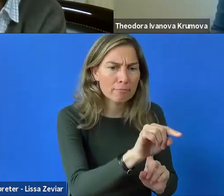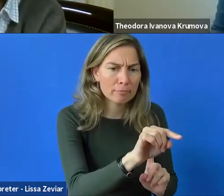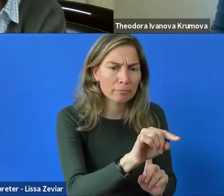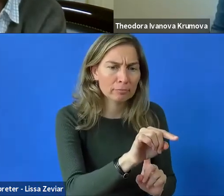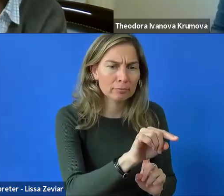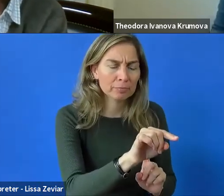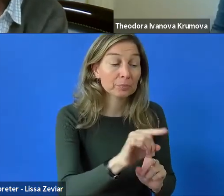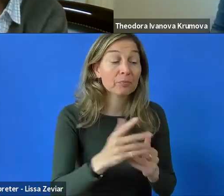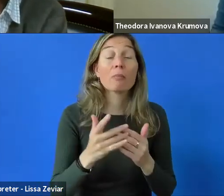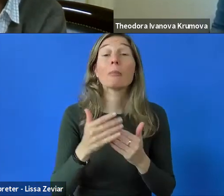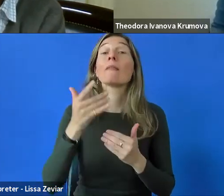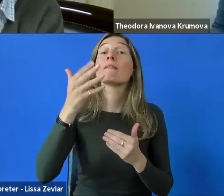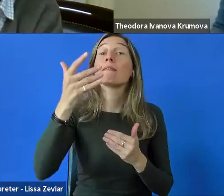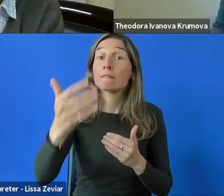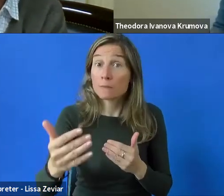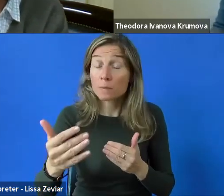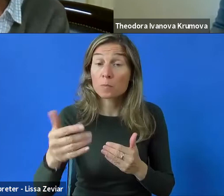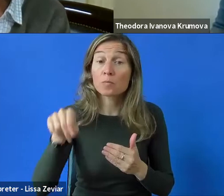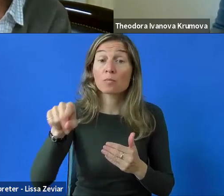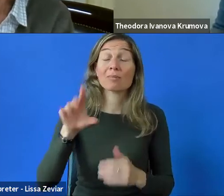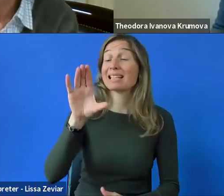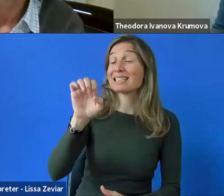on the webpage be it on the CEDAW or the CRPD